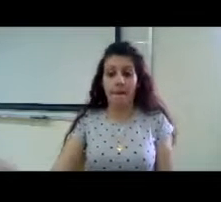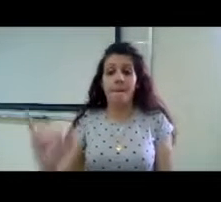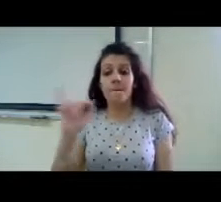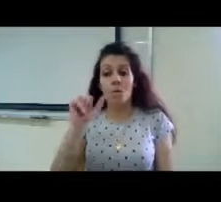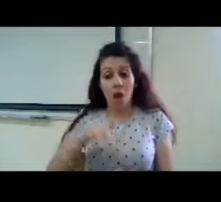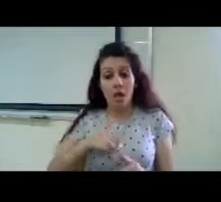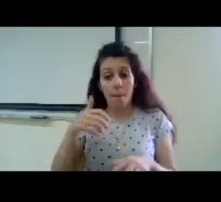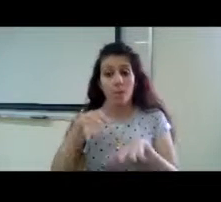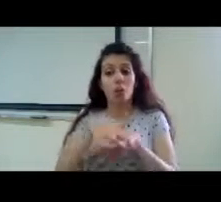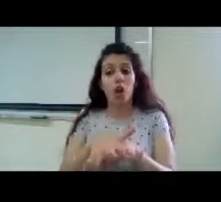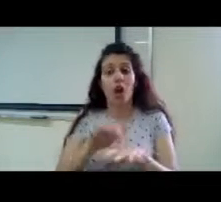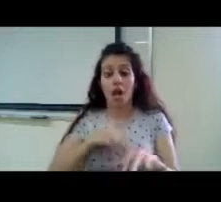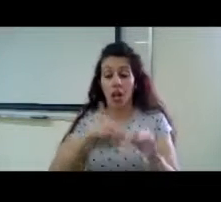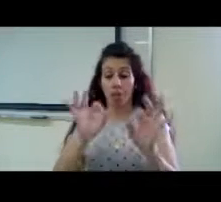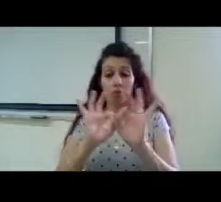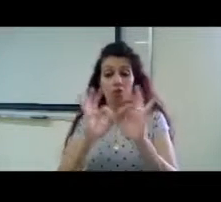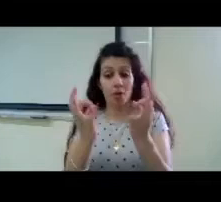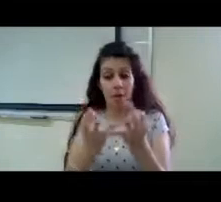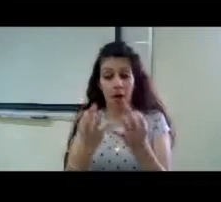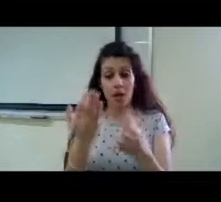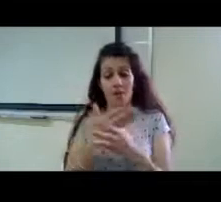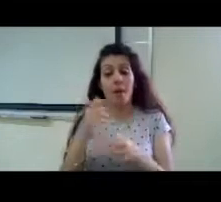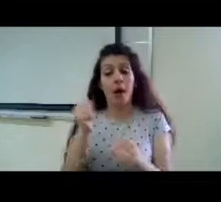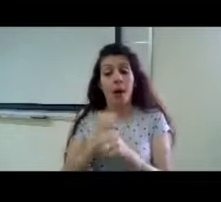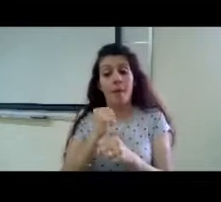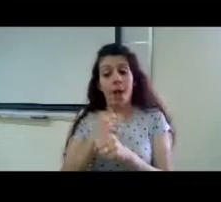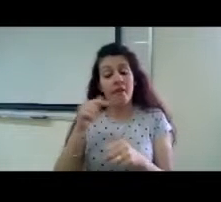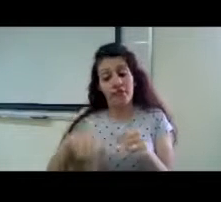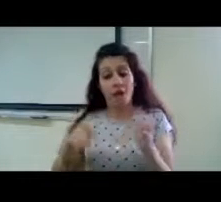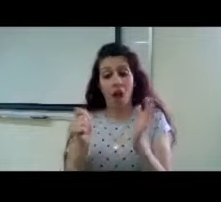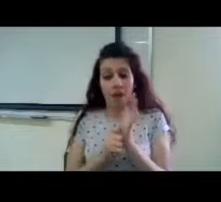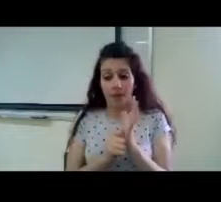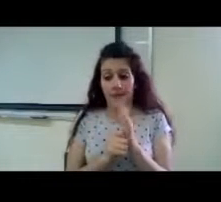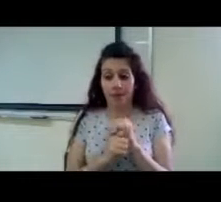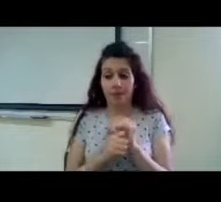lemon and a tough people woman killer Suseela tan Matra Marathi